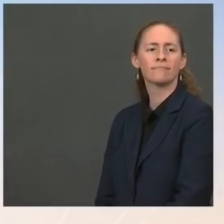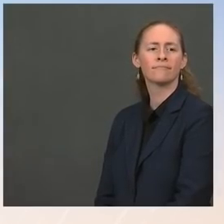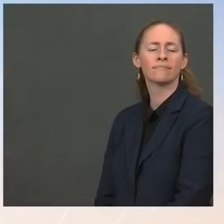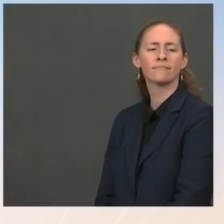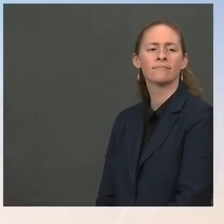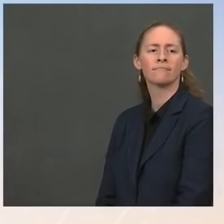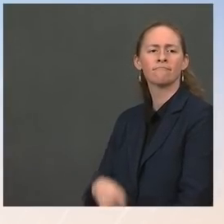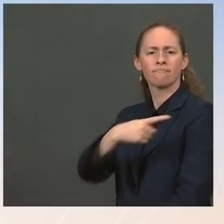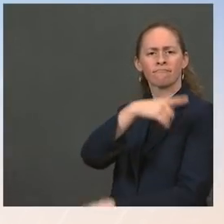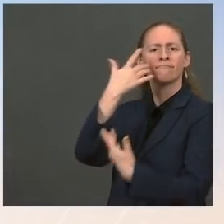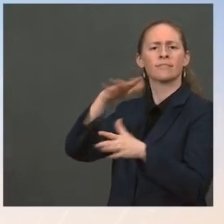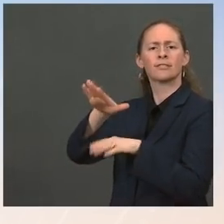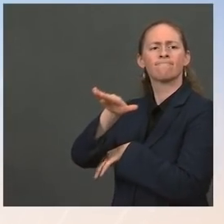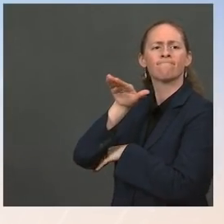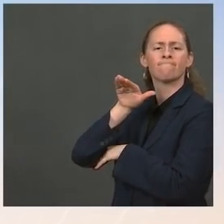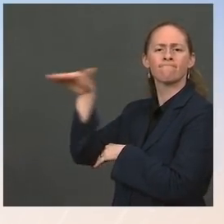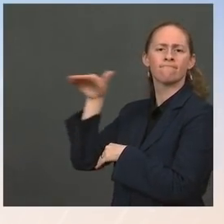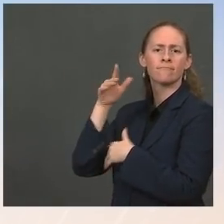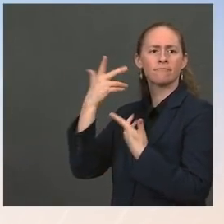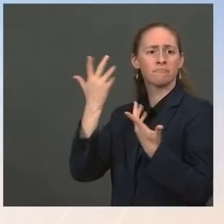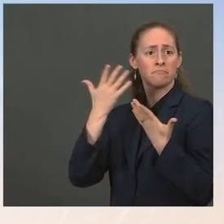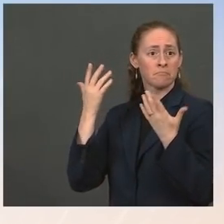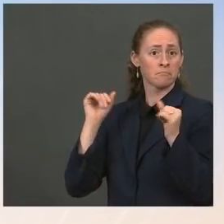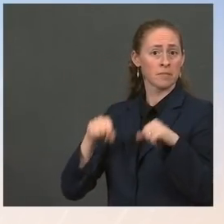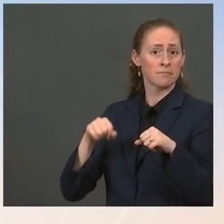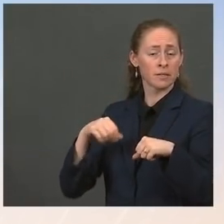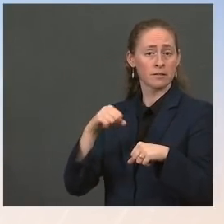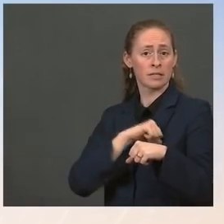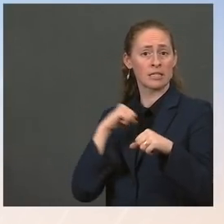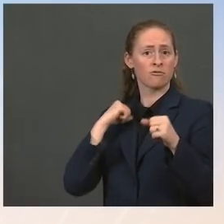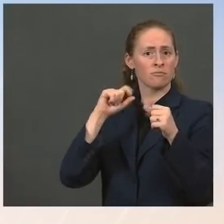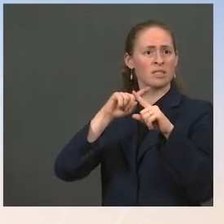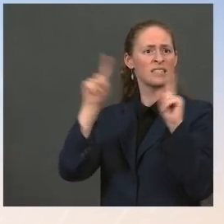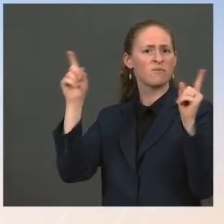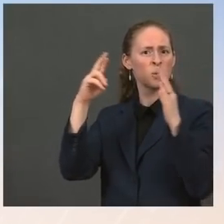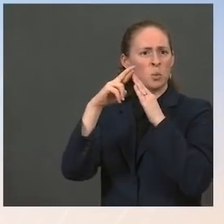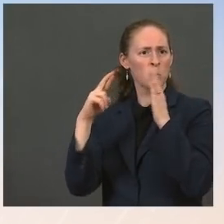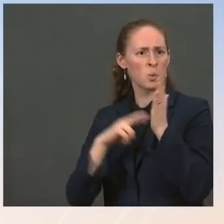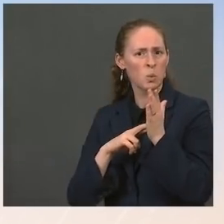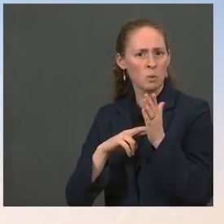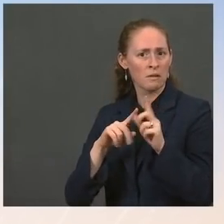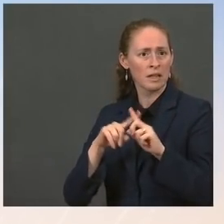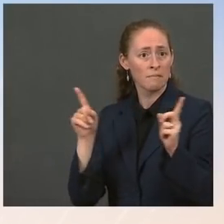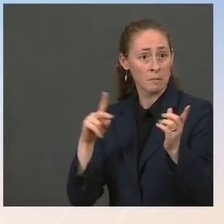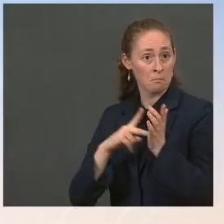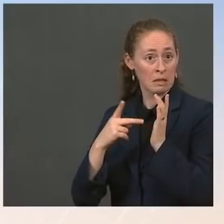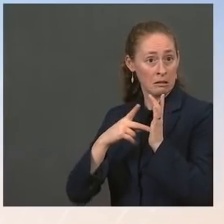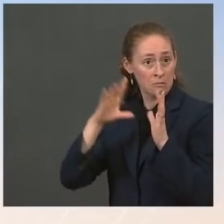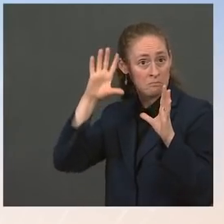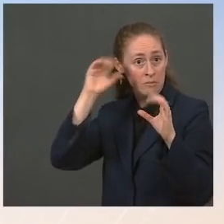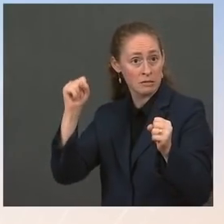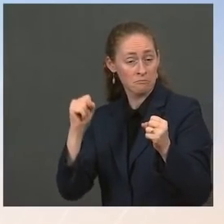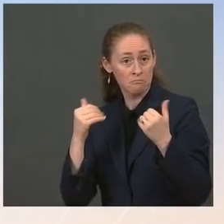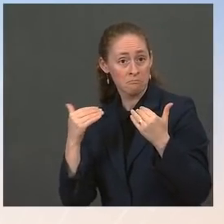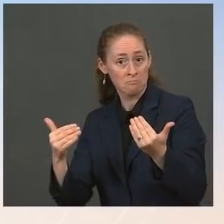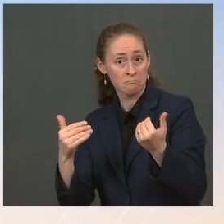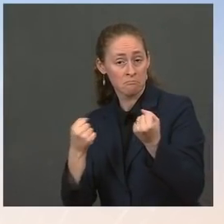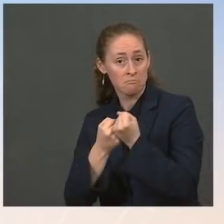that the Senate could change its rules, that -- we should not read that as him expressing support for that notion? Ms. Psaki: The President was certain simply reporting out